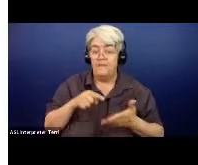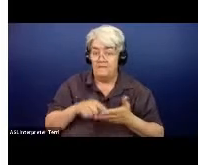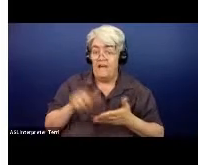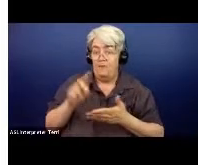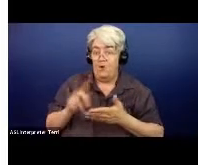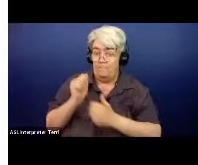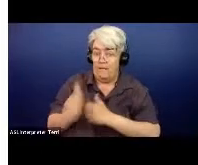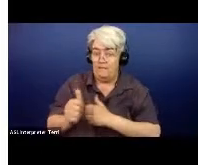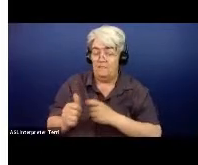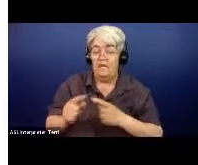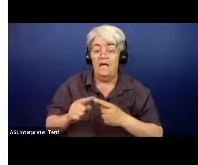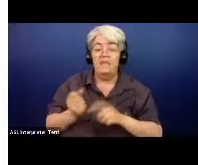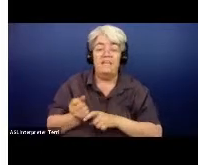That the next year I went to work